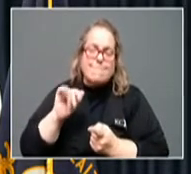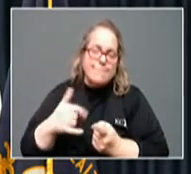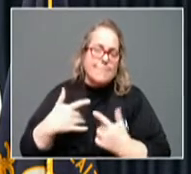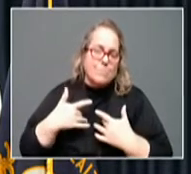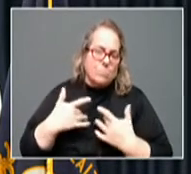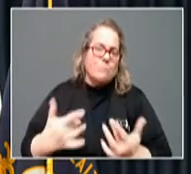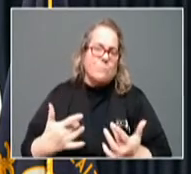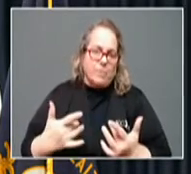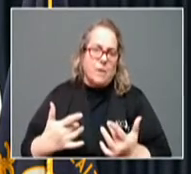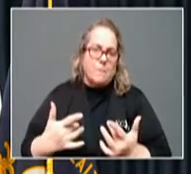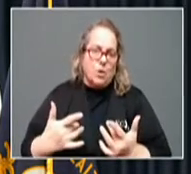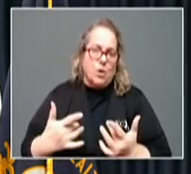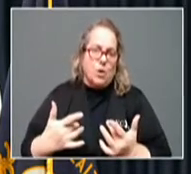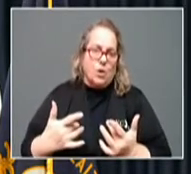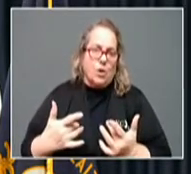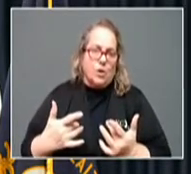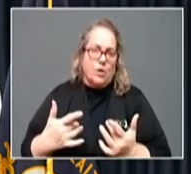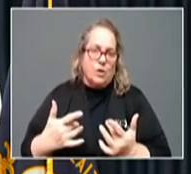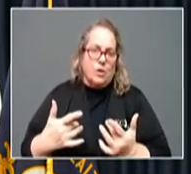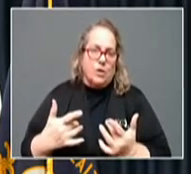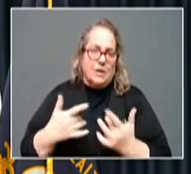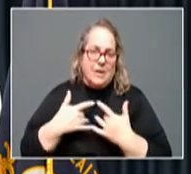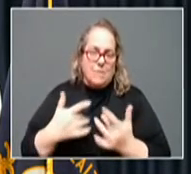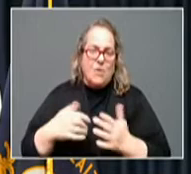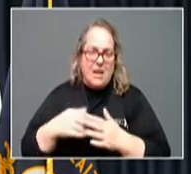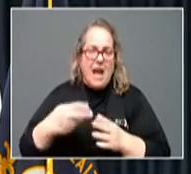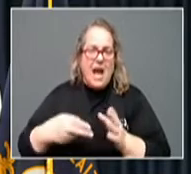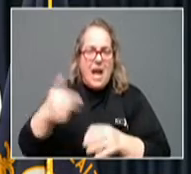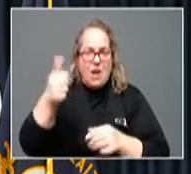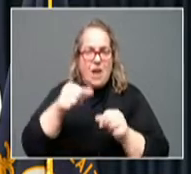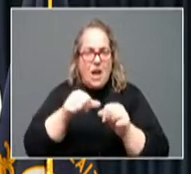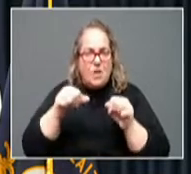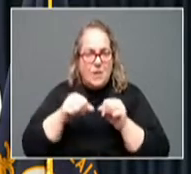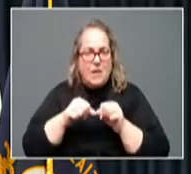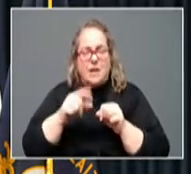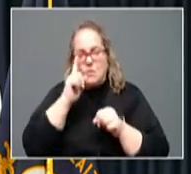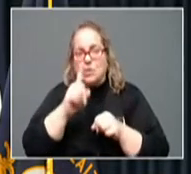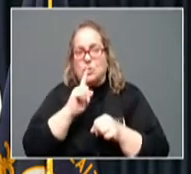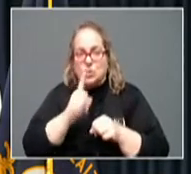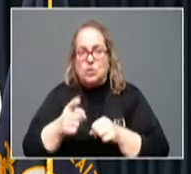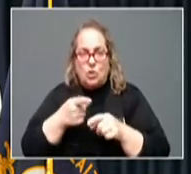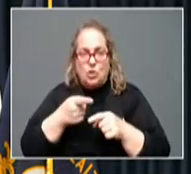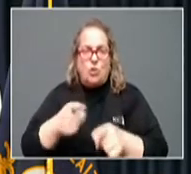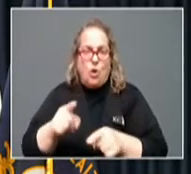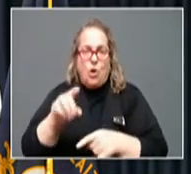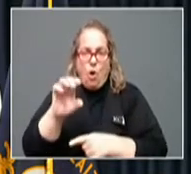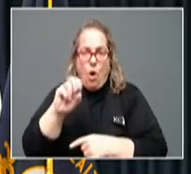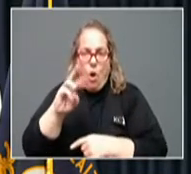in the, in, in in a higher area, certainly during a macron, but um it at